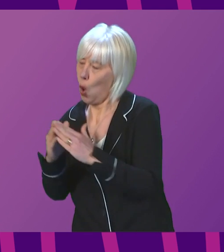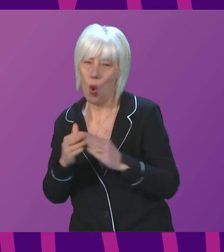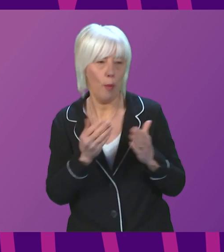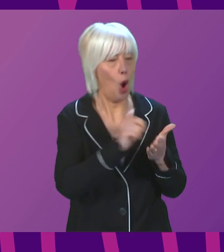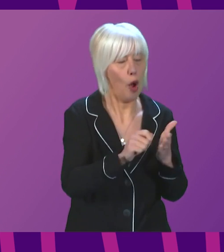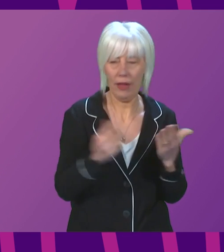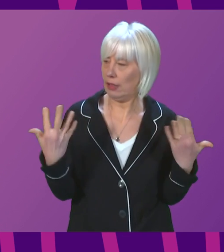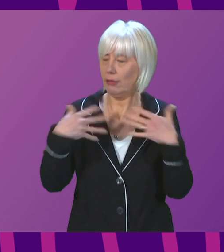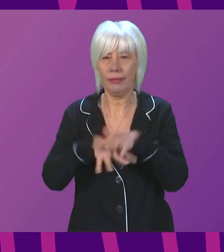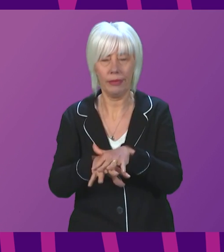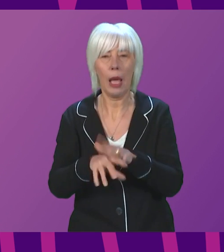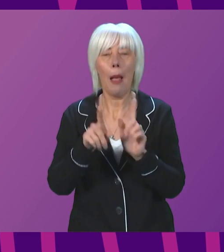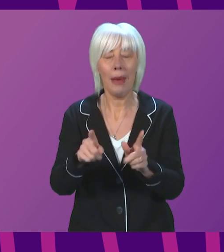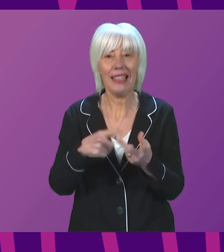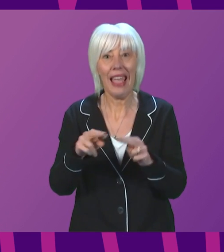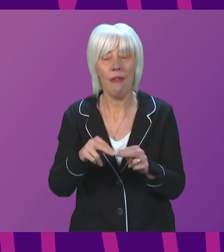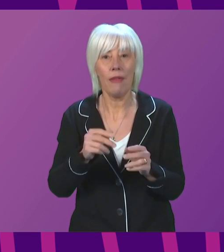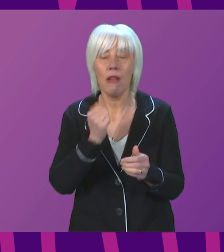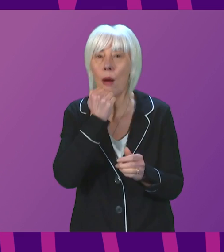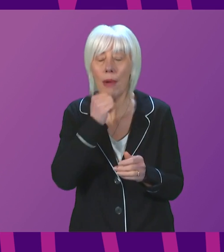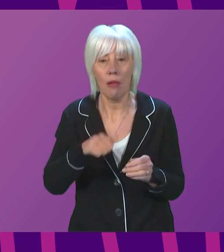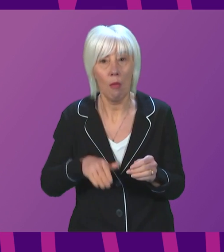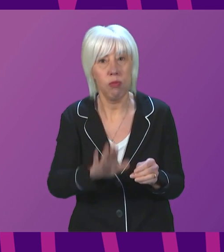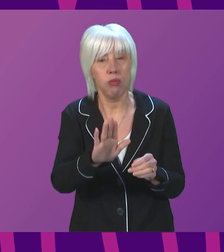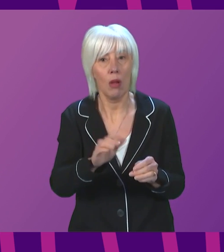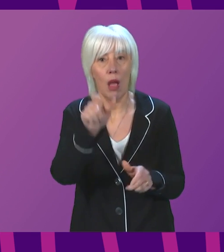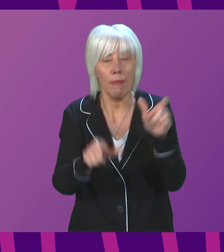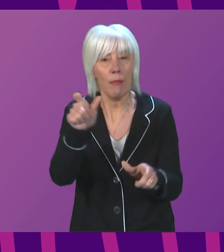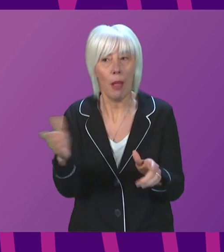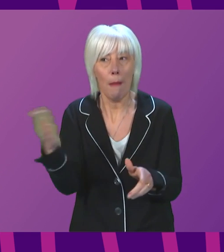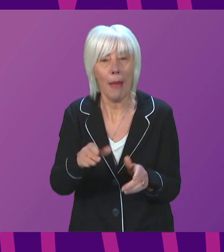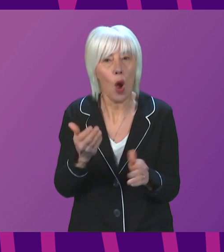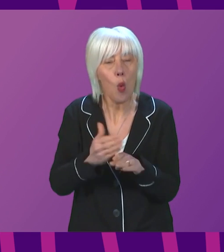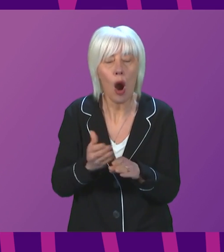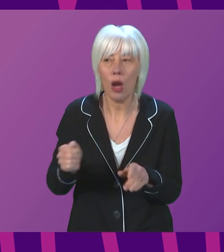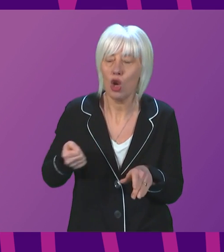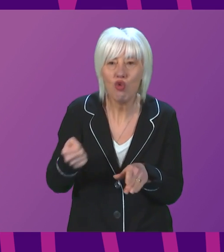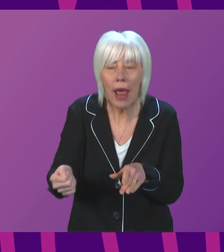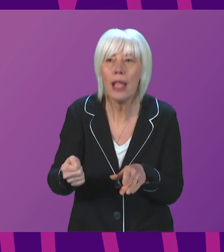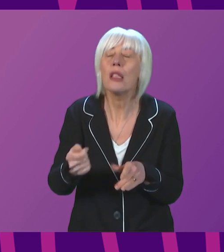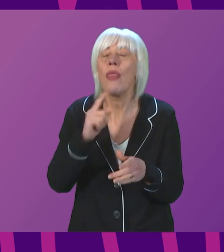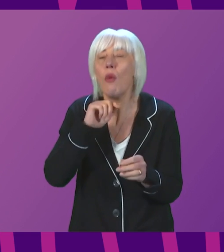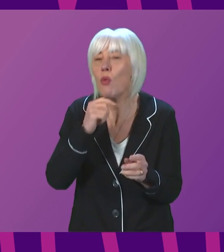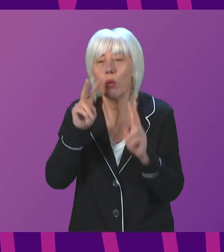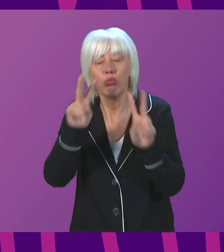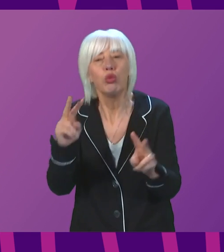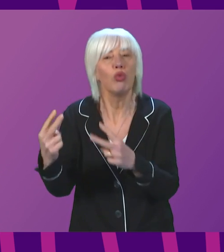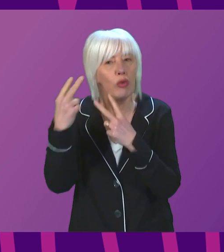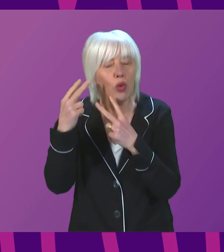to the office and passenger numbers increase on our railways, we need to ensure that the timetable and routes that are serviced by ScotRail remain fit for purpose.